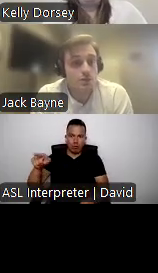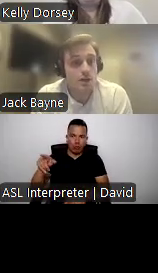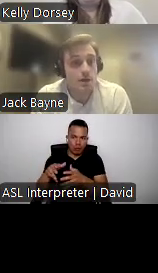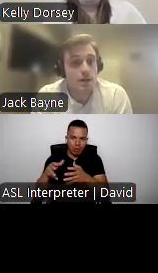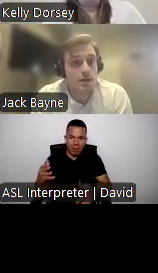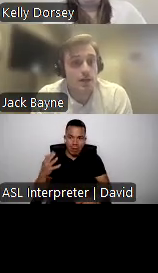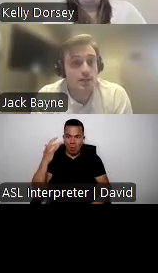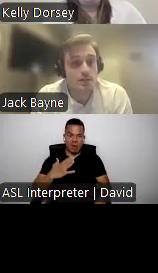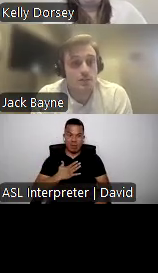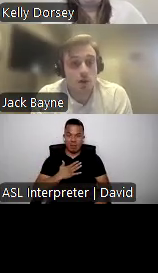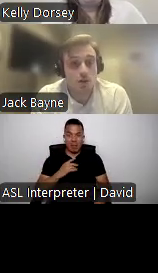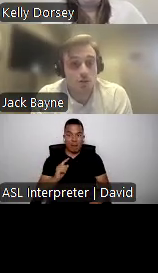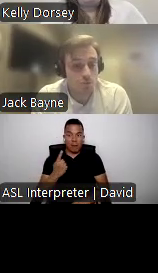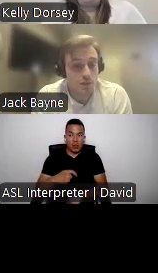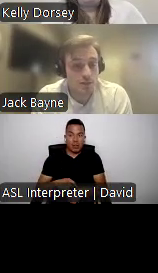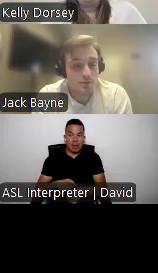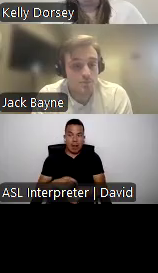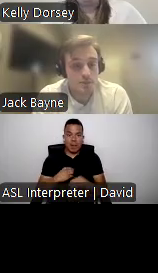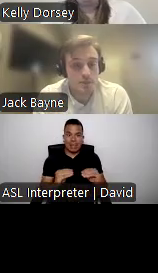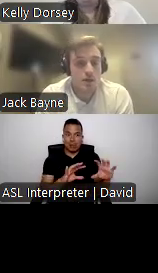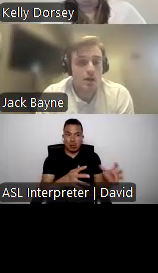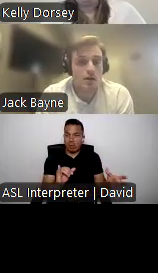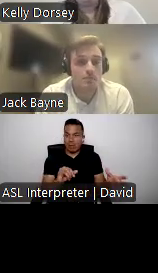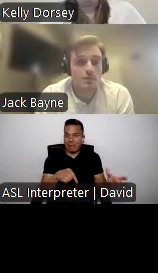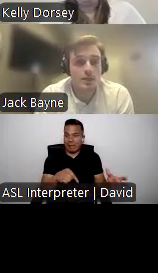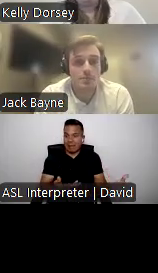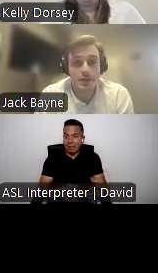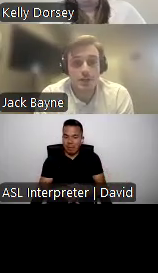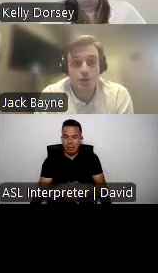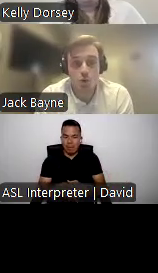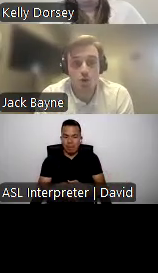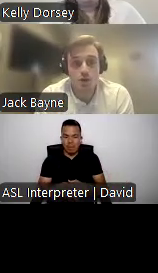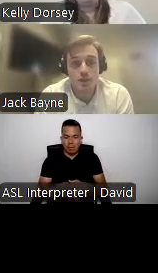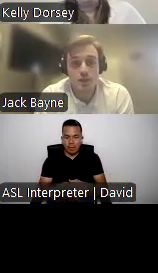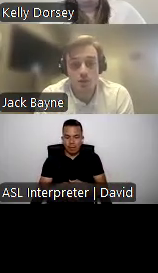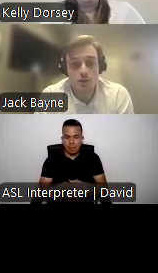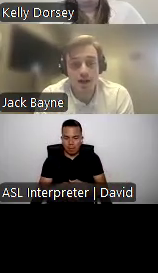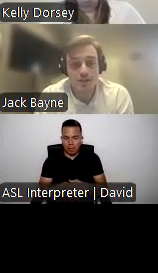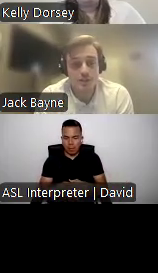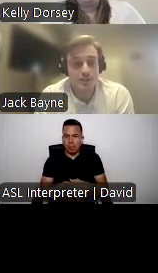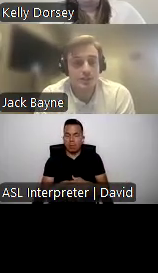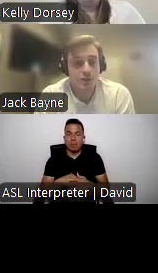first time I had taught a group like this. And then making sure that learners are actually,